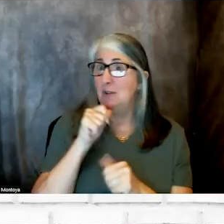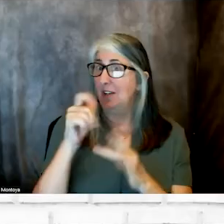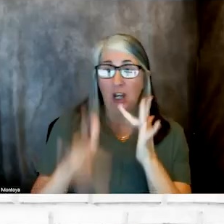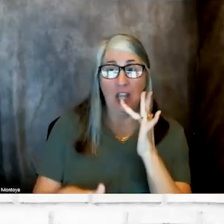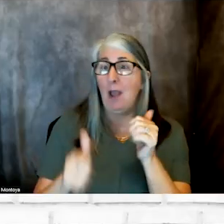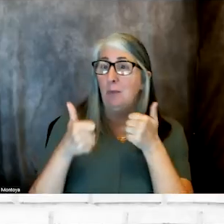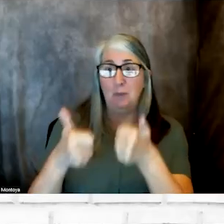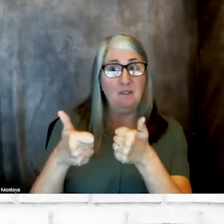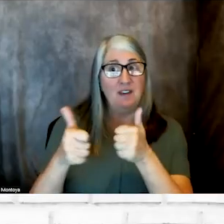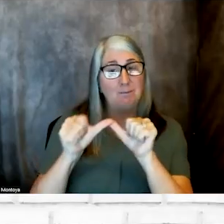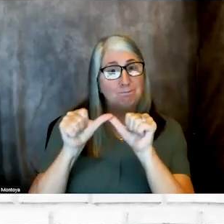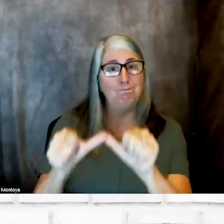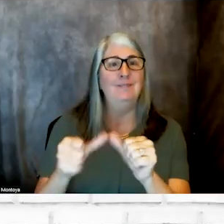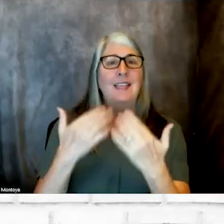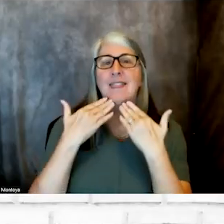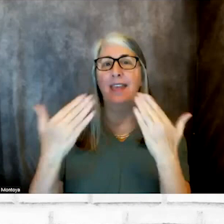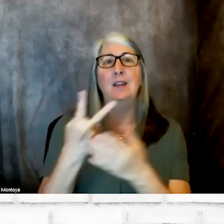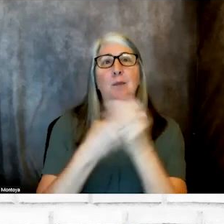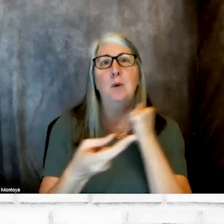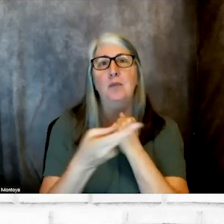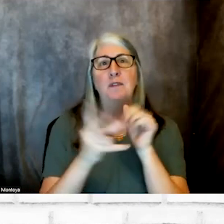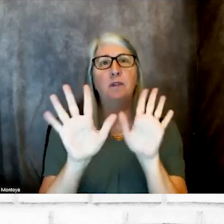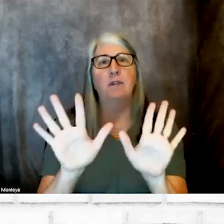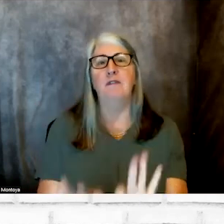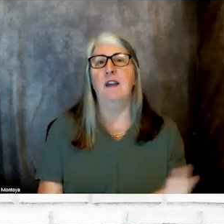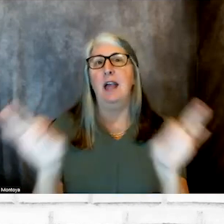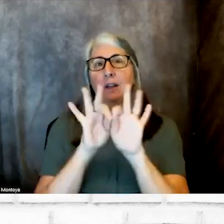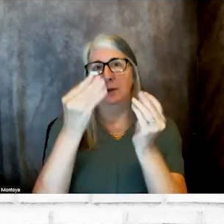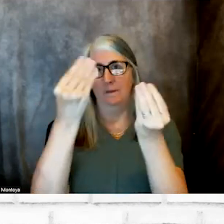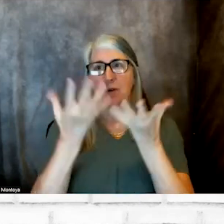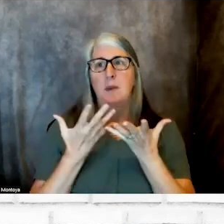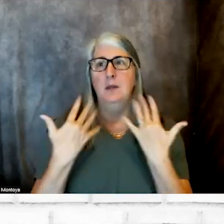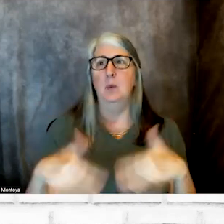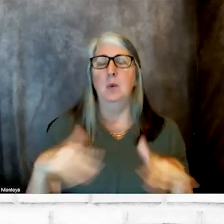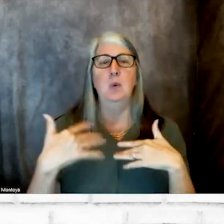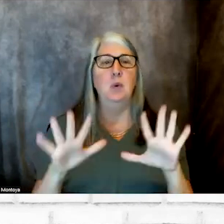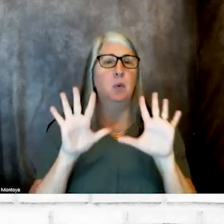YOU BOTH FOR THE VALUABLE INFORMATION. VERY WELL RECEIVED.